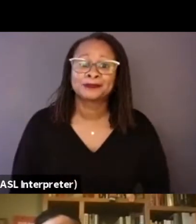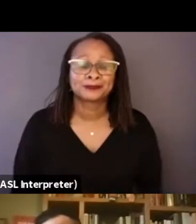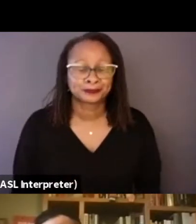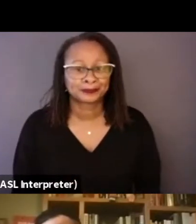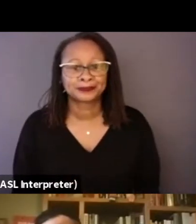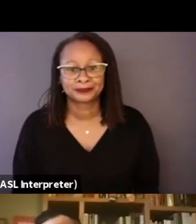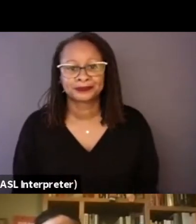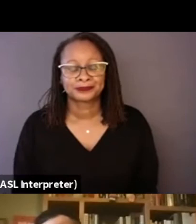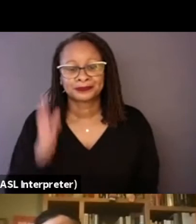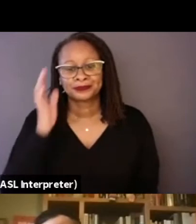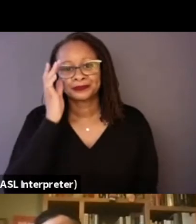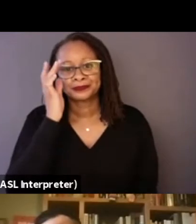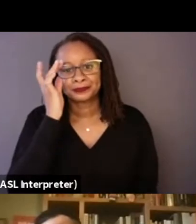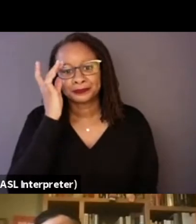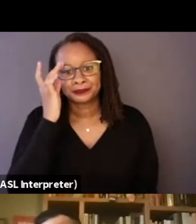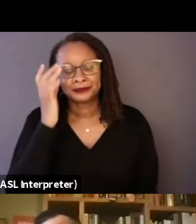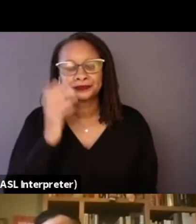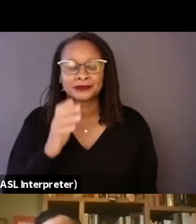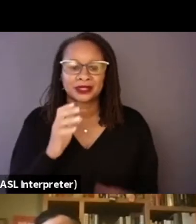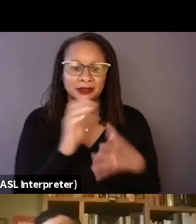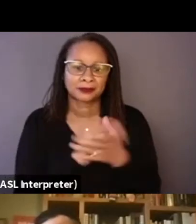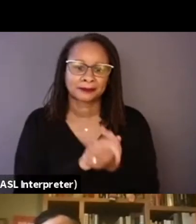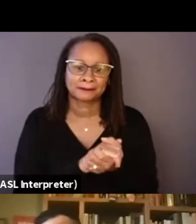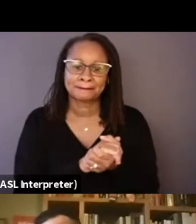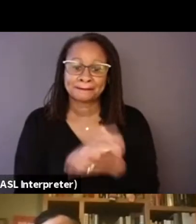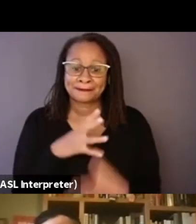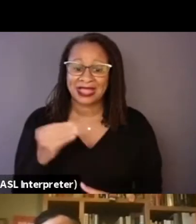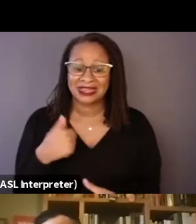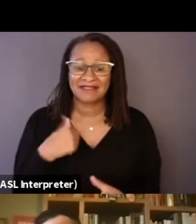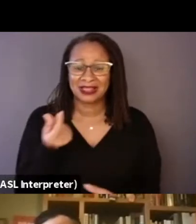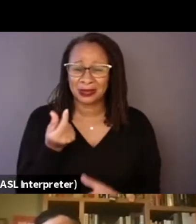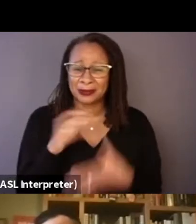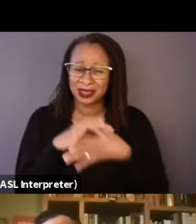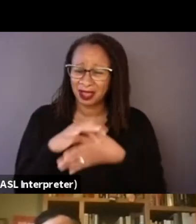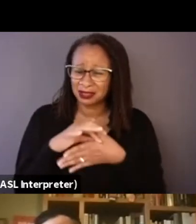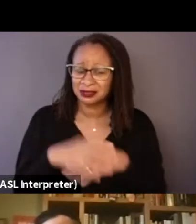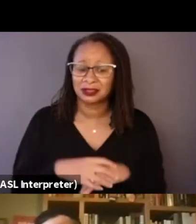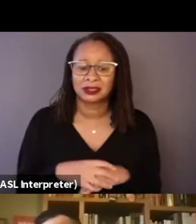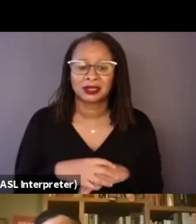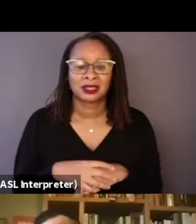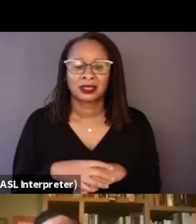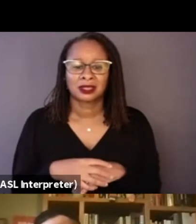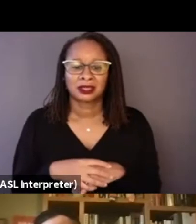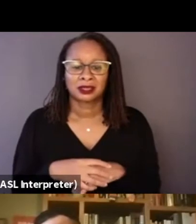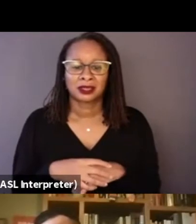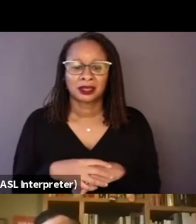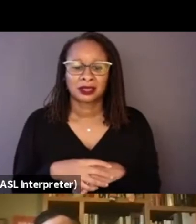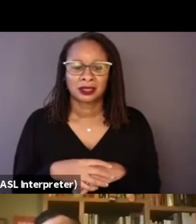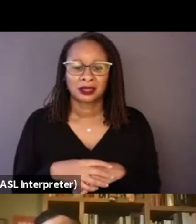a very delicate story. I have a little bit of context in the sense that I- I actually have a Syrian background